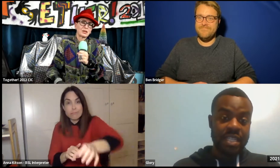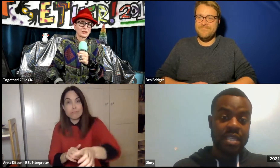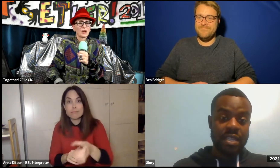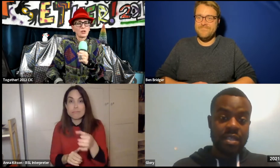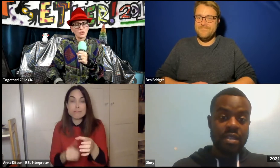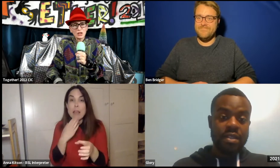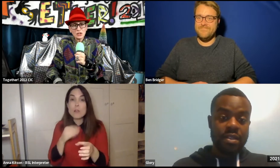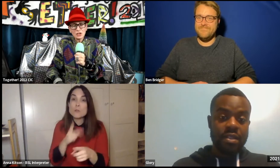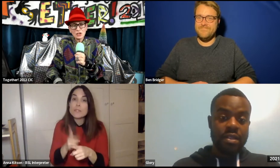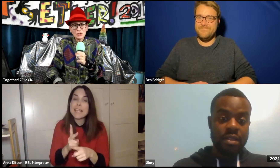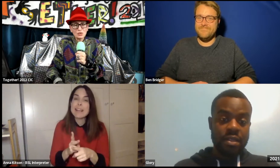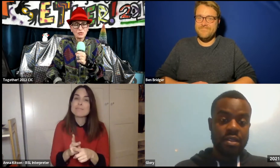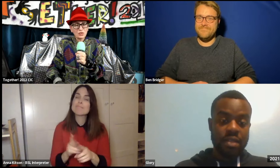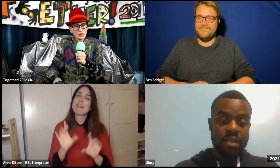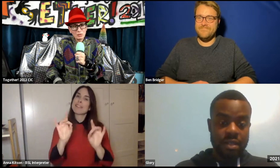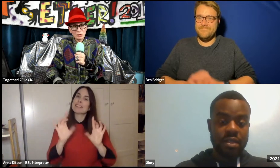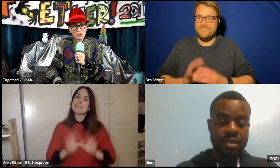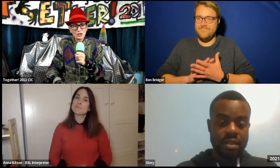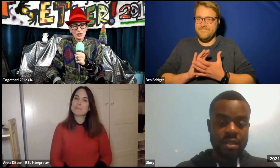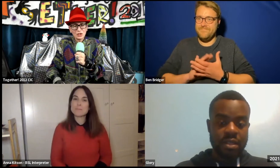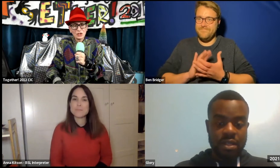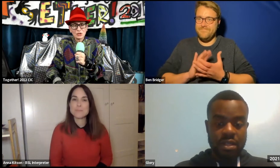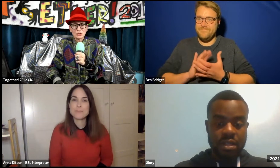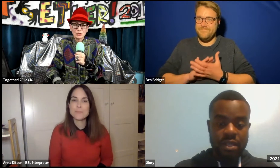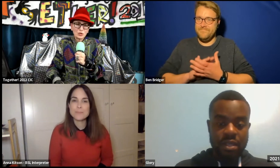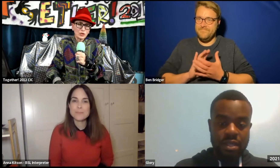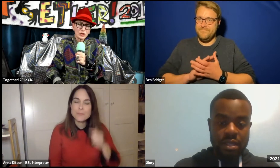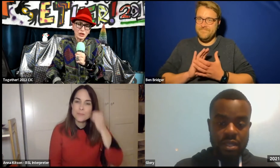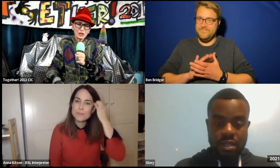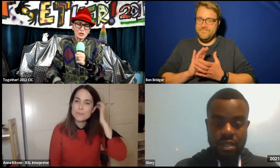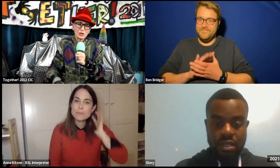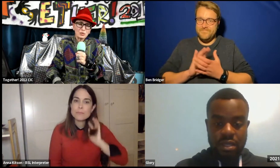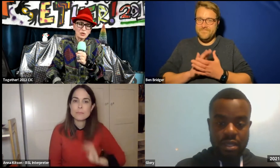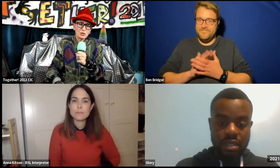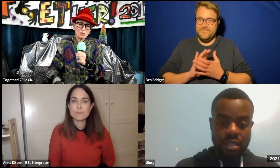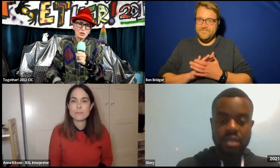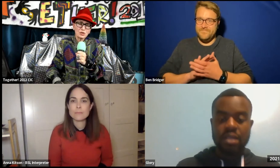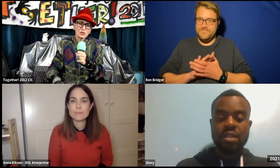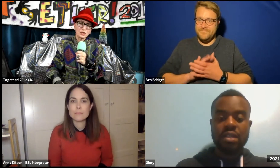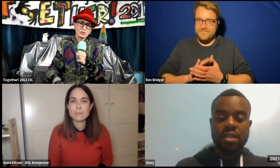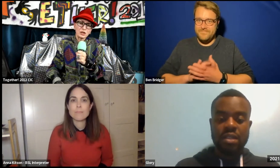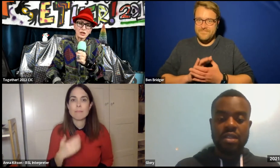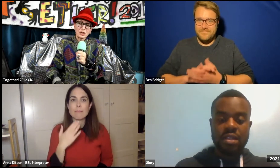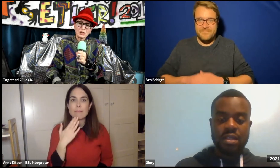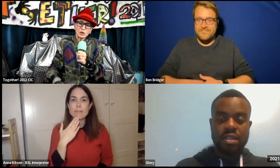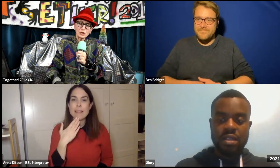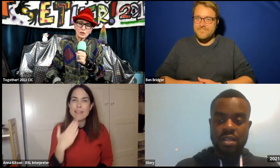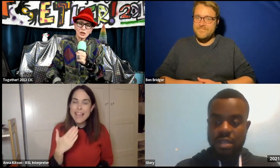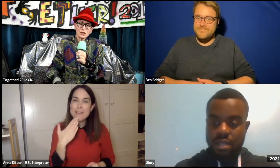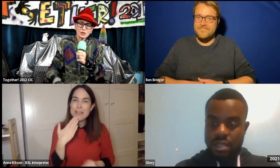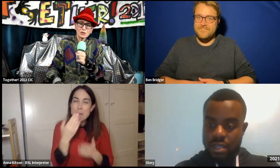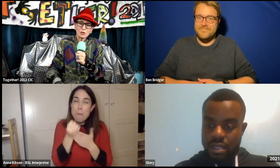Thank you very much indeed, glory, that was beautifully read. We'll